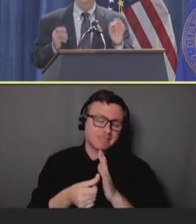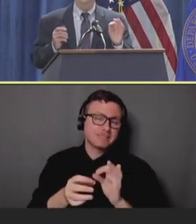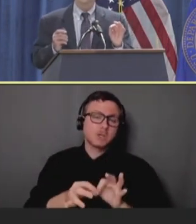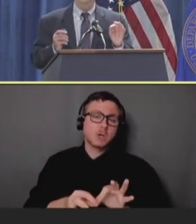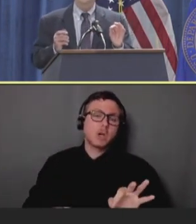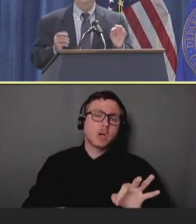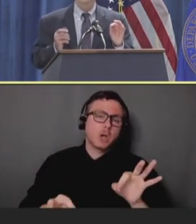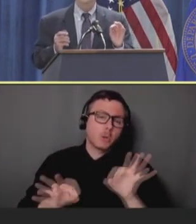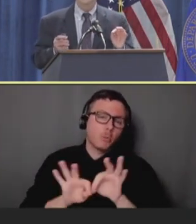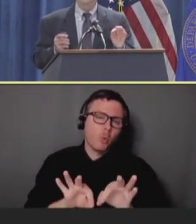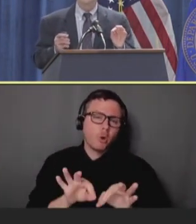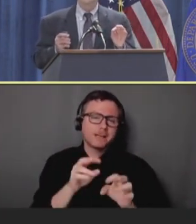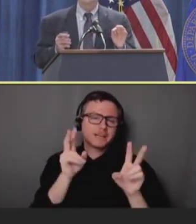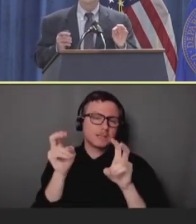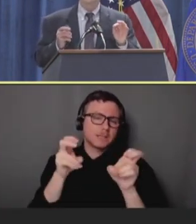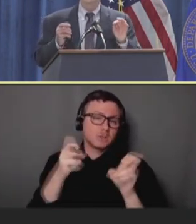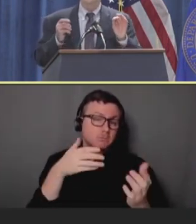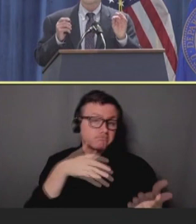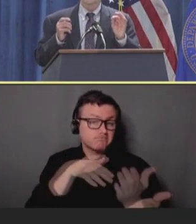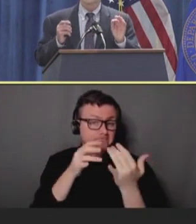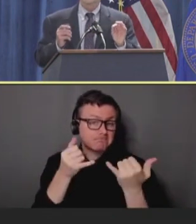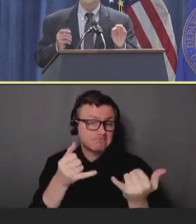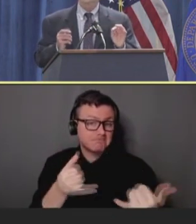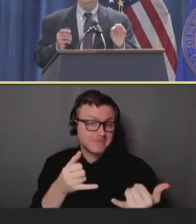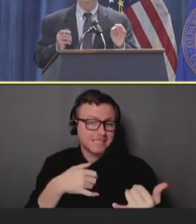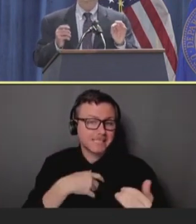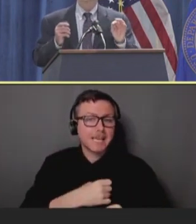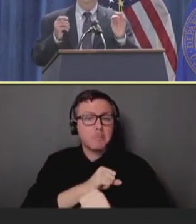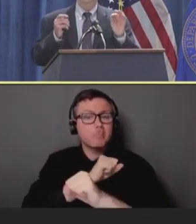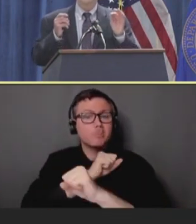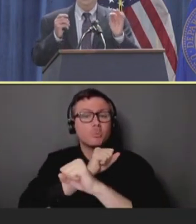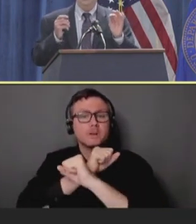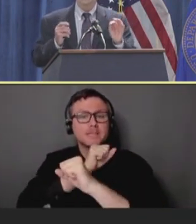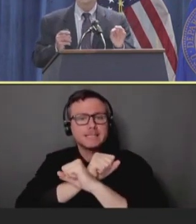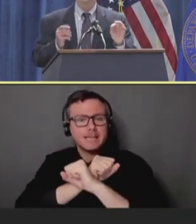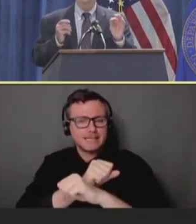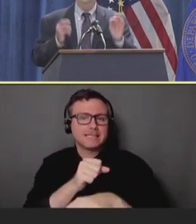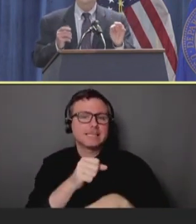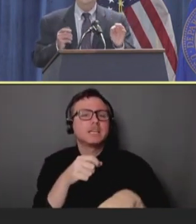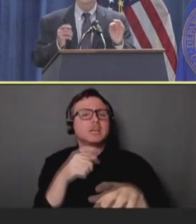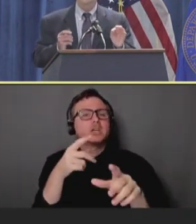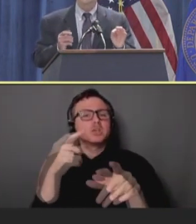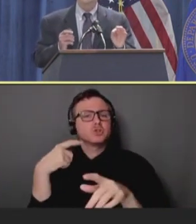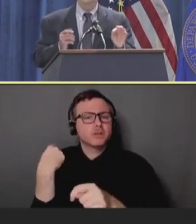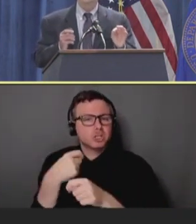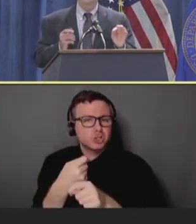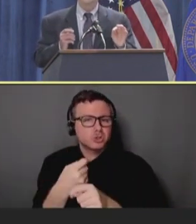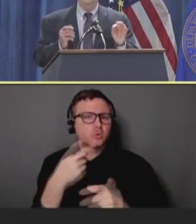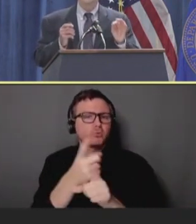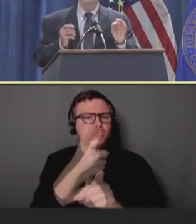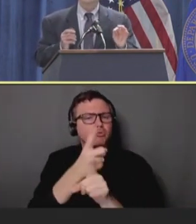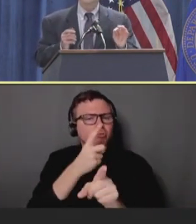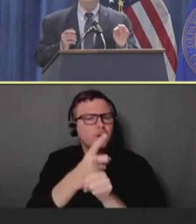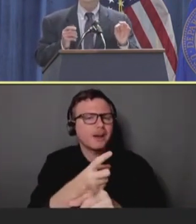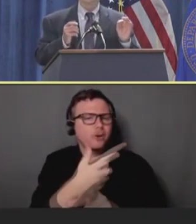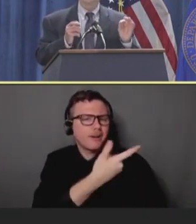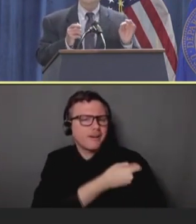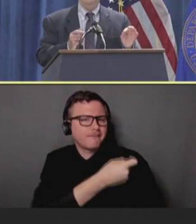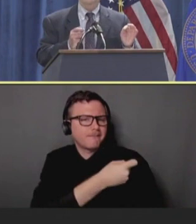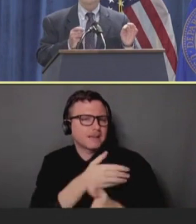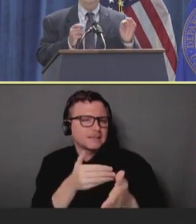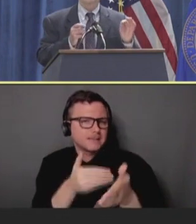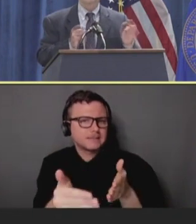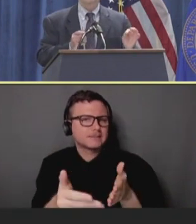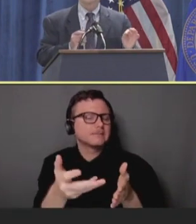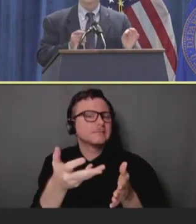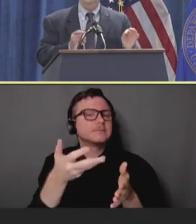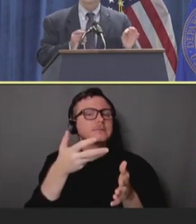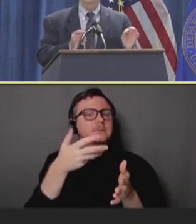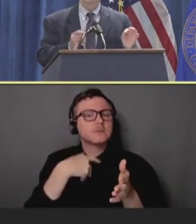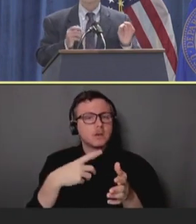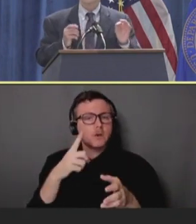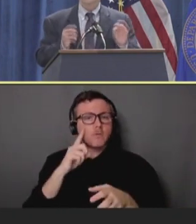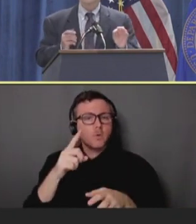we face now, it is the protection of traditional vaccines in the face of higher resistance,